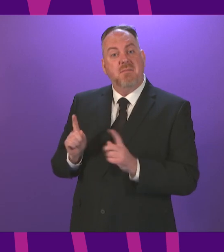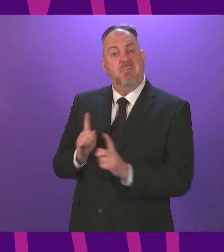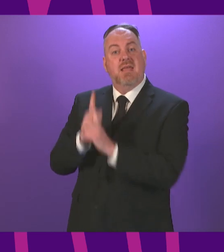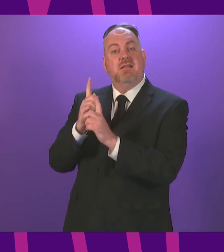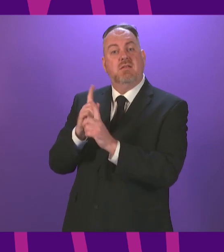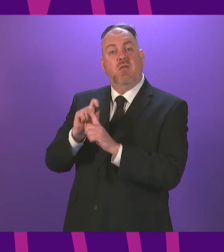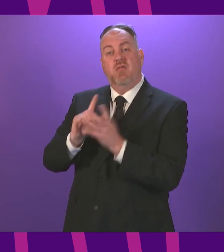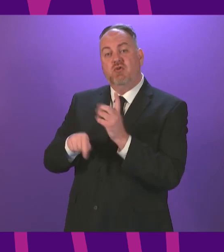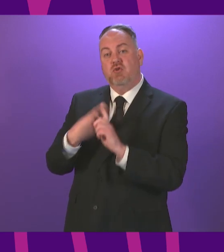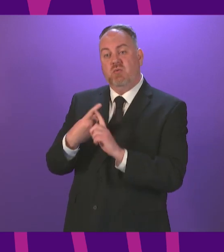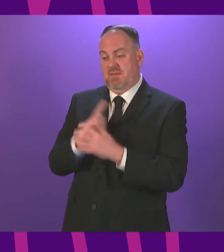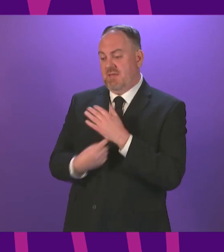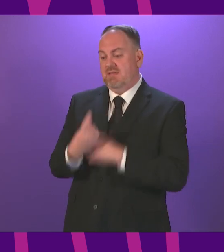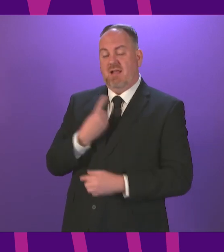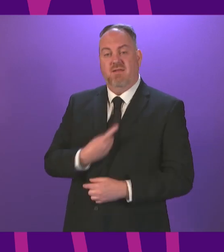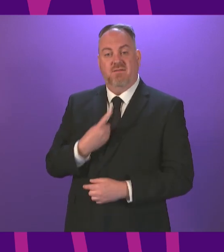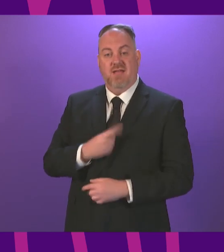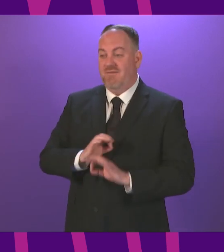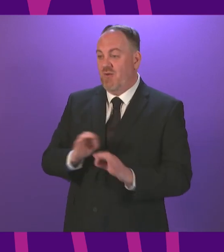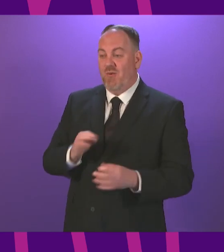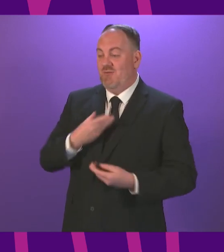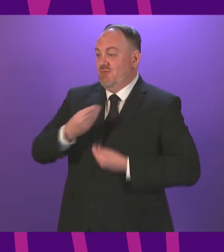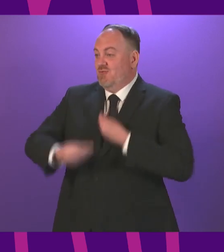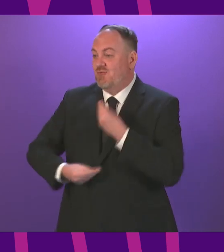so I am afraid that I do not have any personal anecdotes that I can contribute in addition to